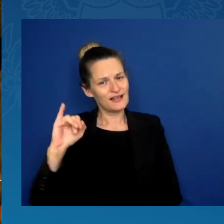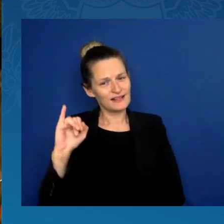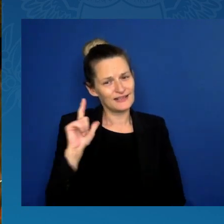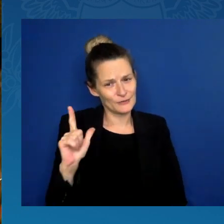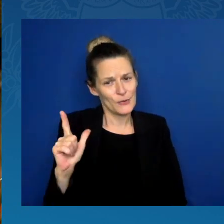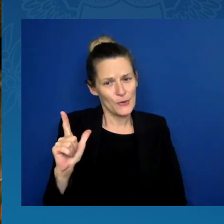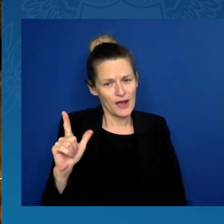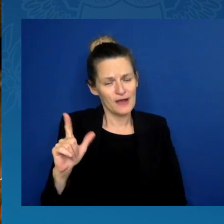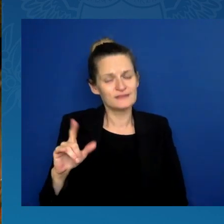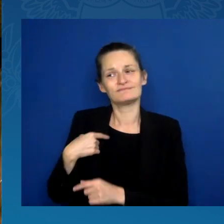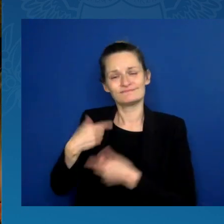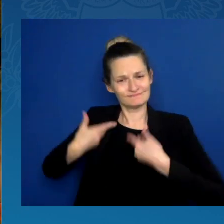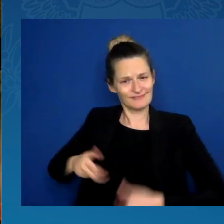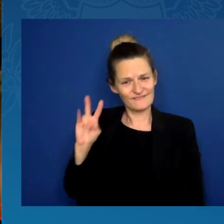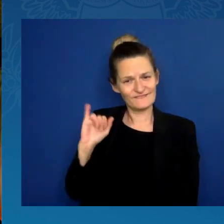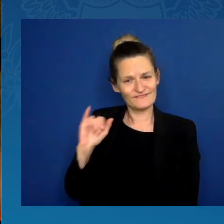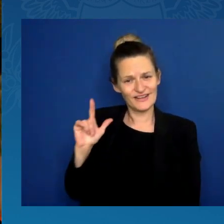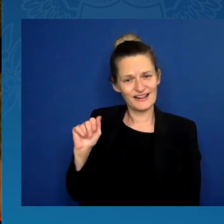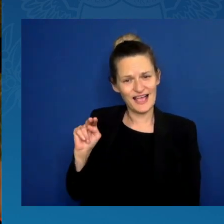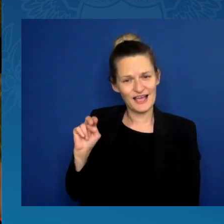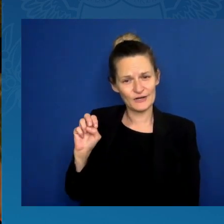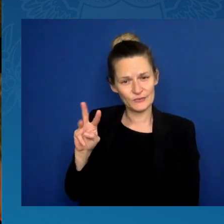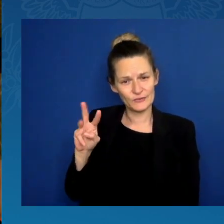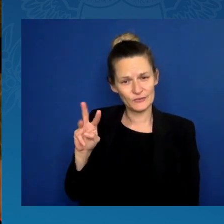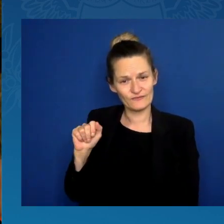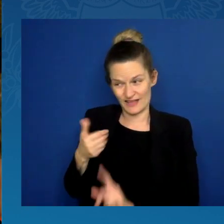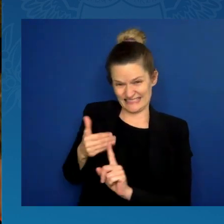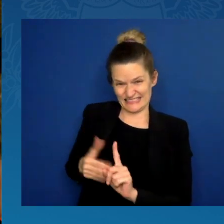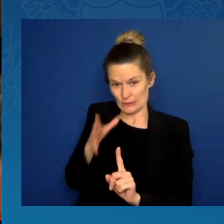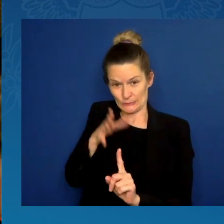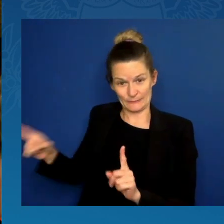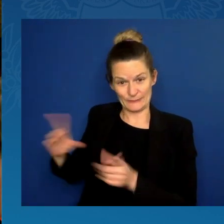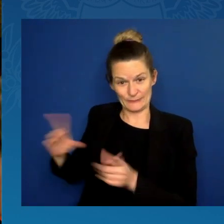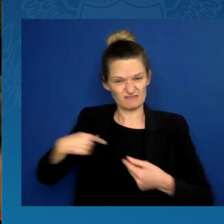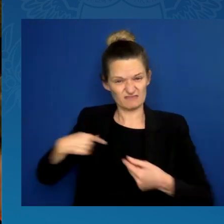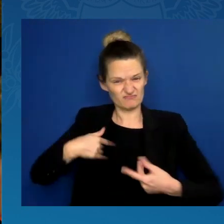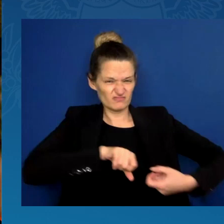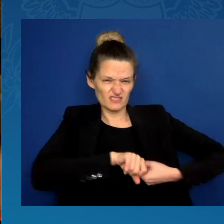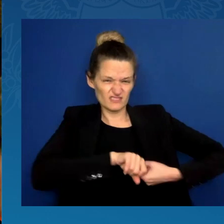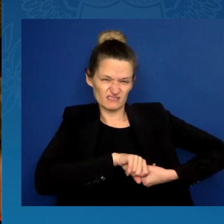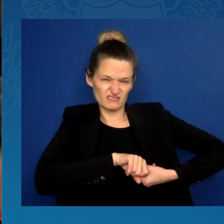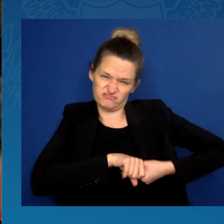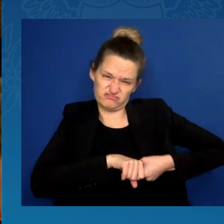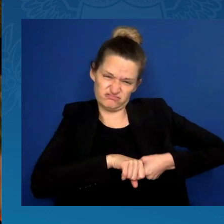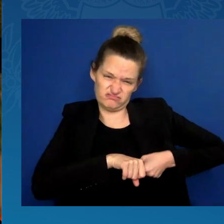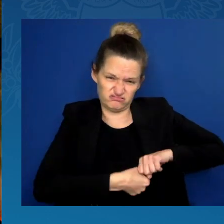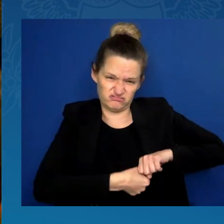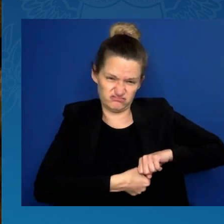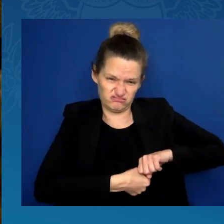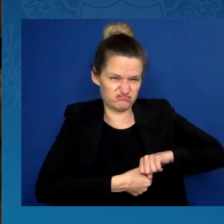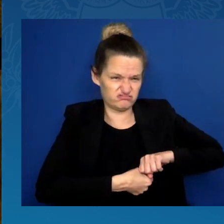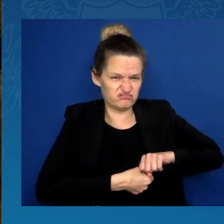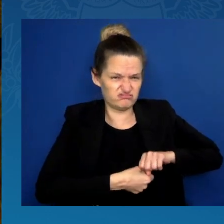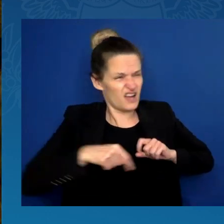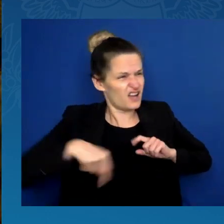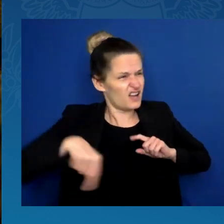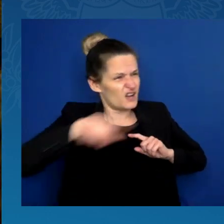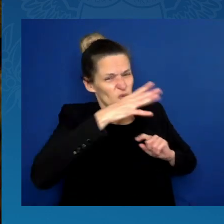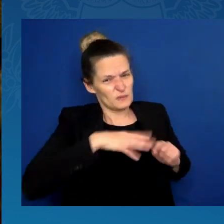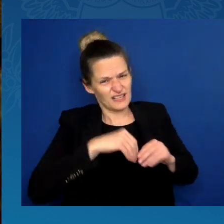by this war on women taking place in our country. I am proud to be from Illinois, a state that protects women's access to care.